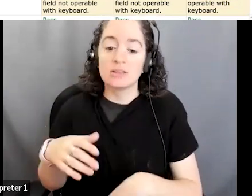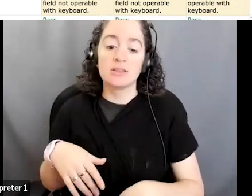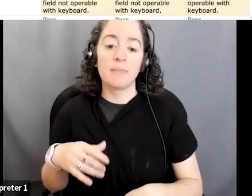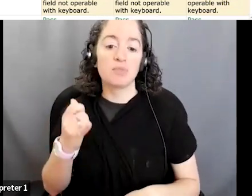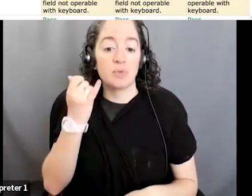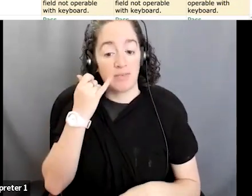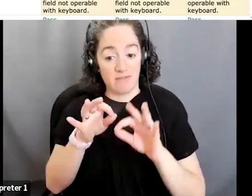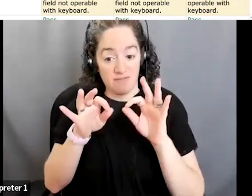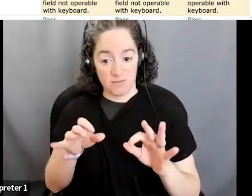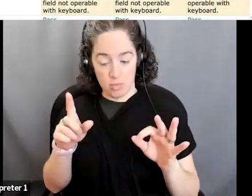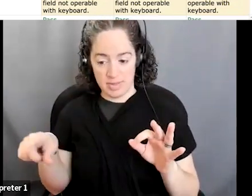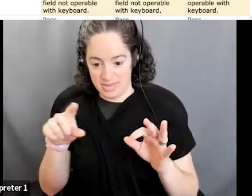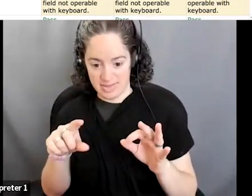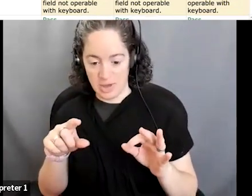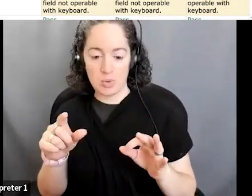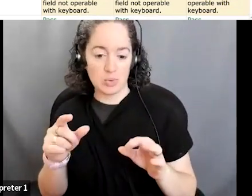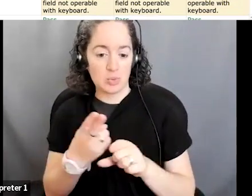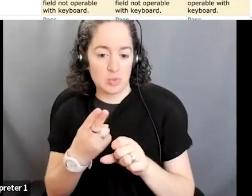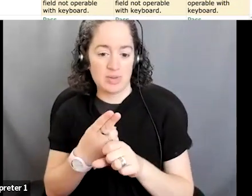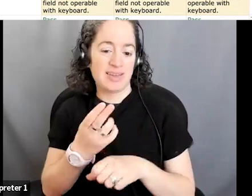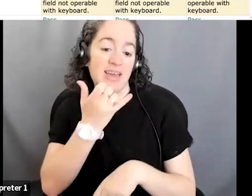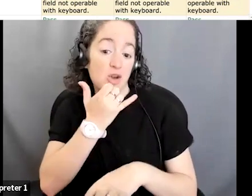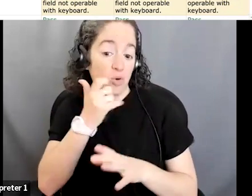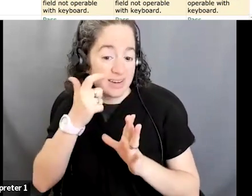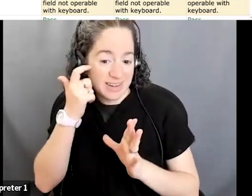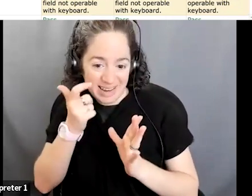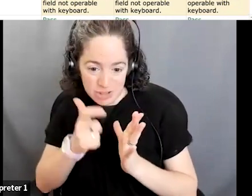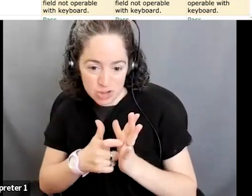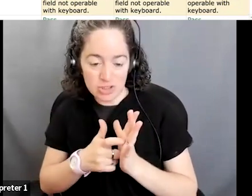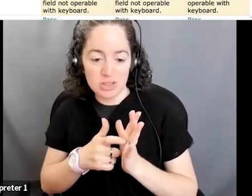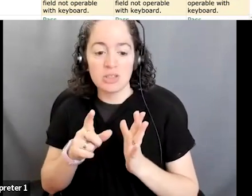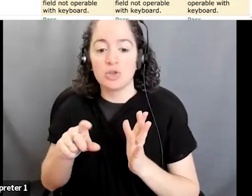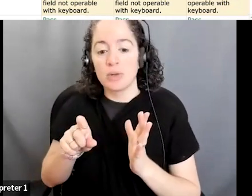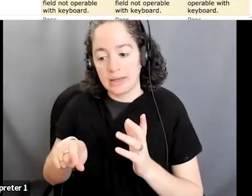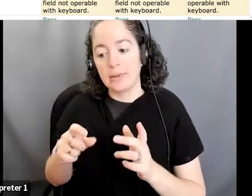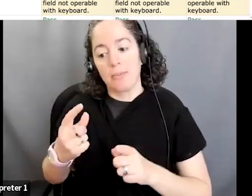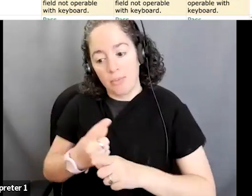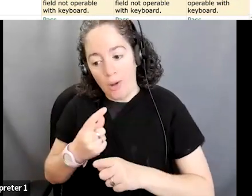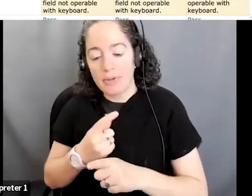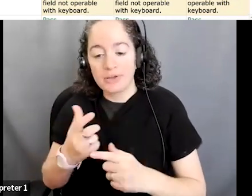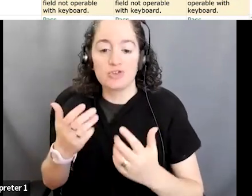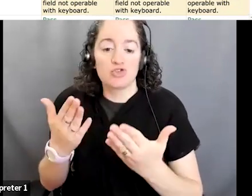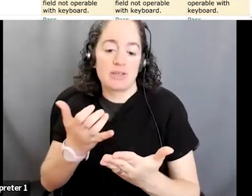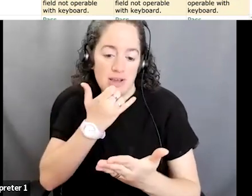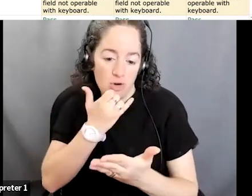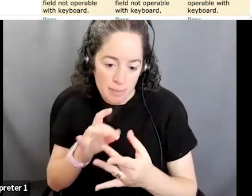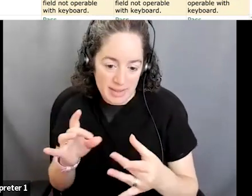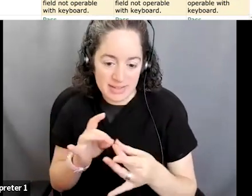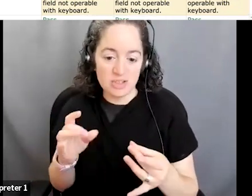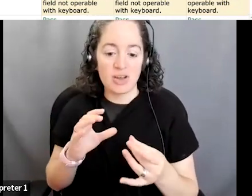you need to properly suggest error messages and how the person is supposed to fix them.